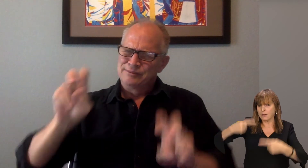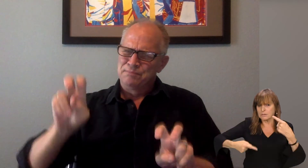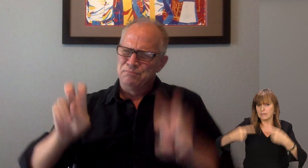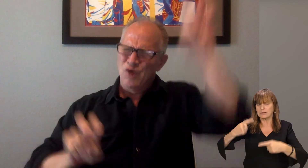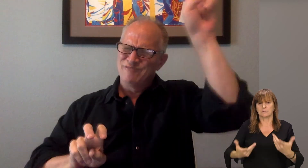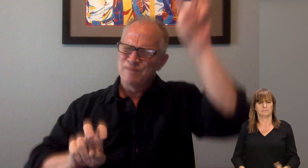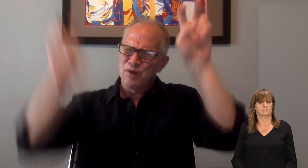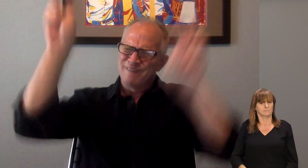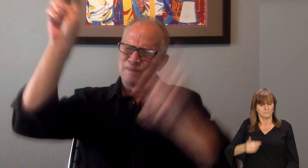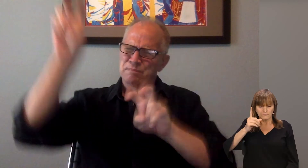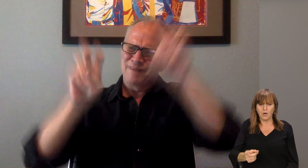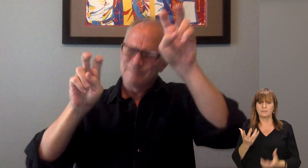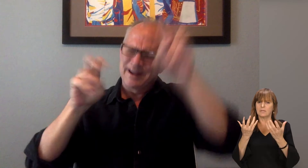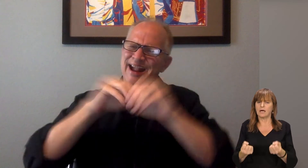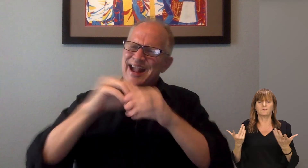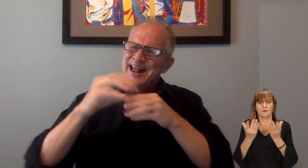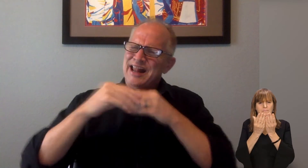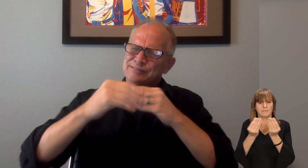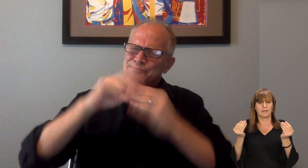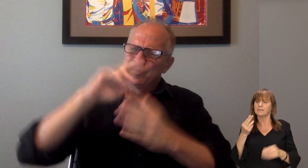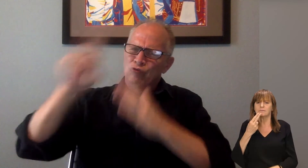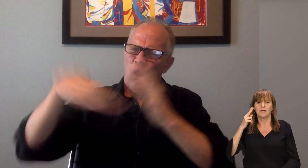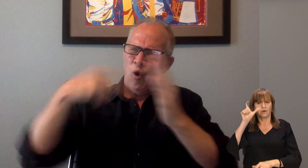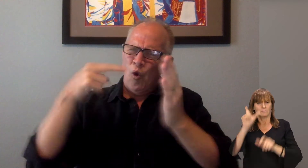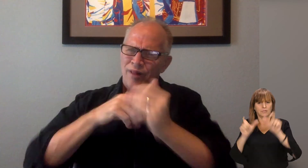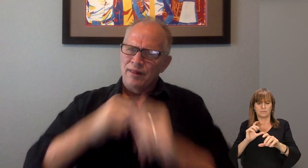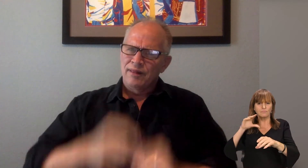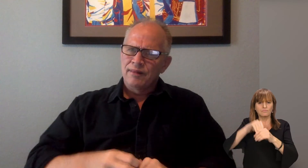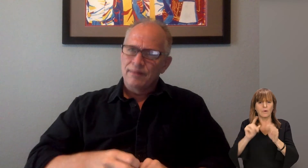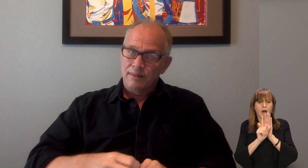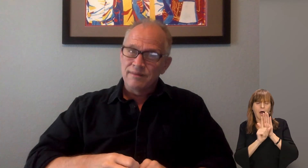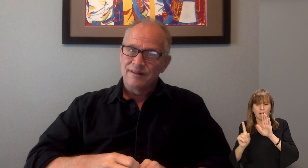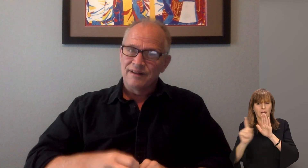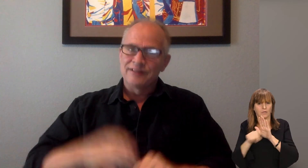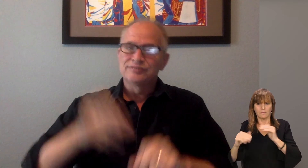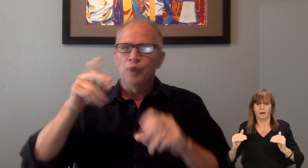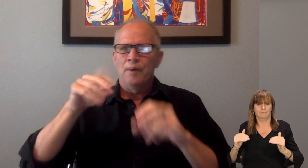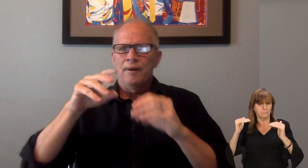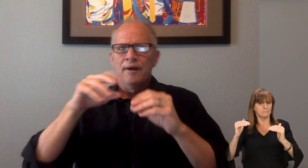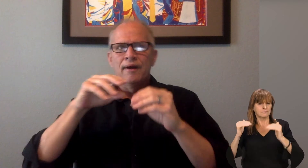Deaf people must move up into positions of leadership for a better and more visible roles,